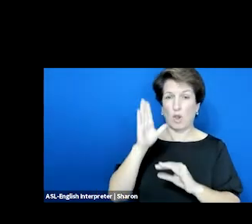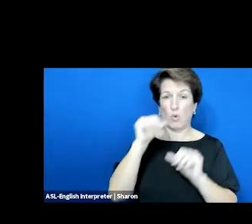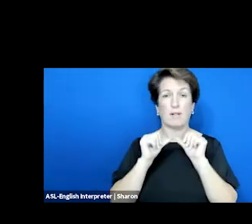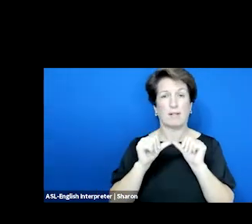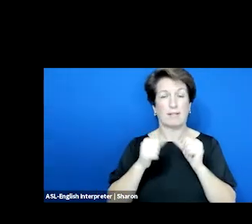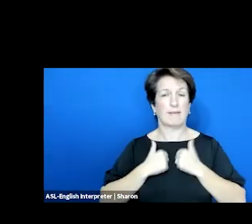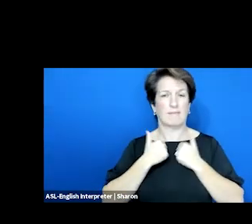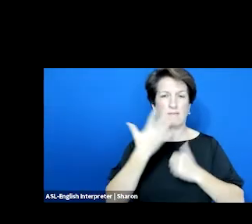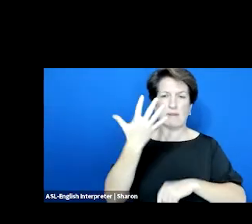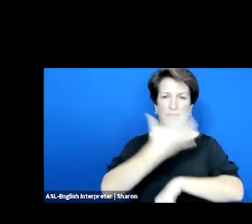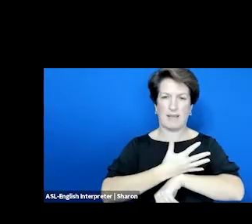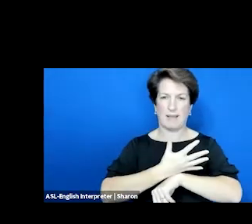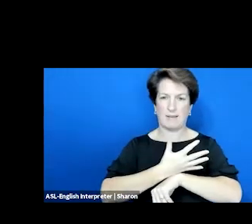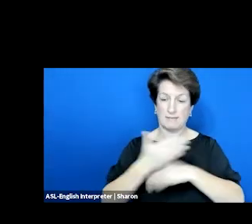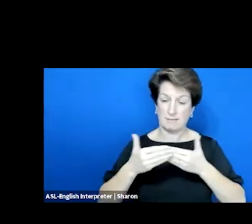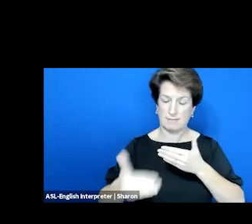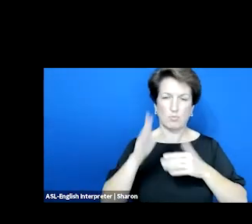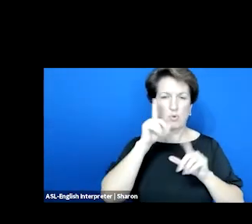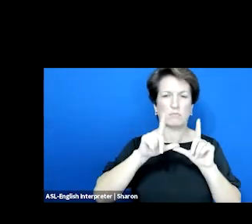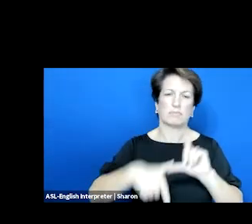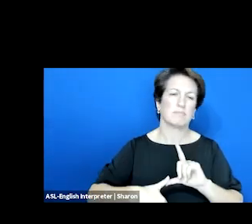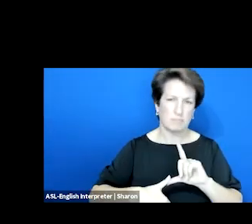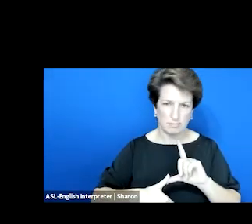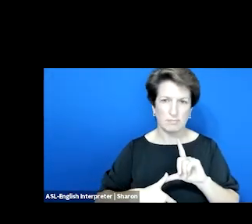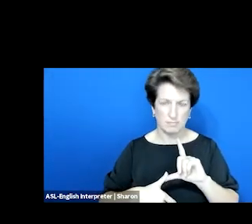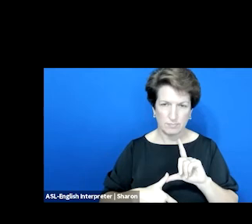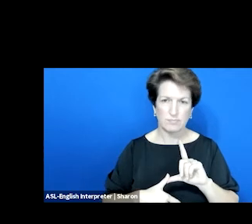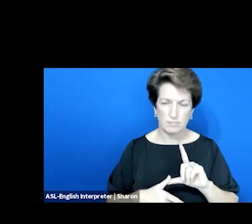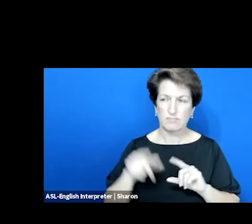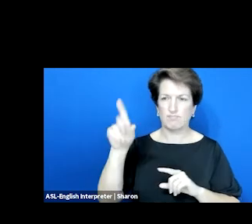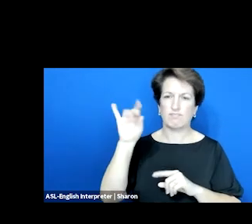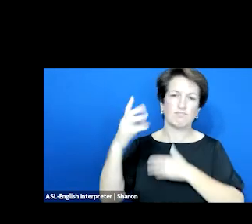When you call the call center, an agent is going to email you a link to get a